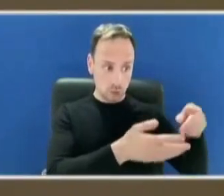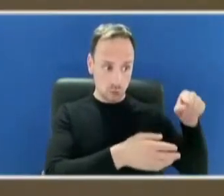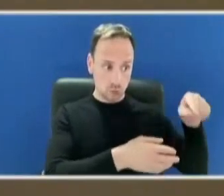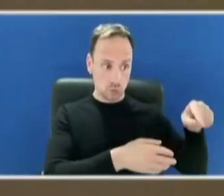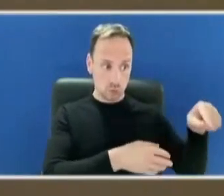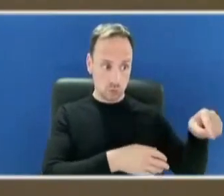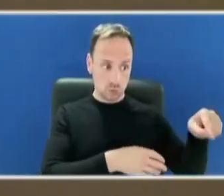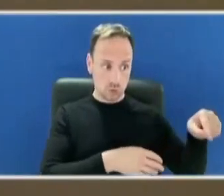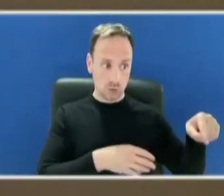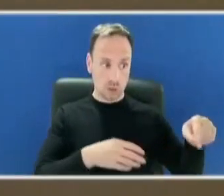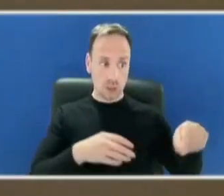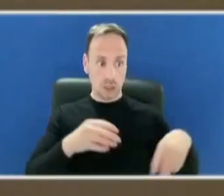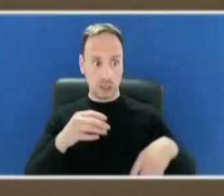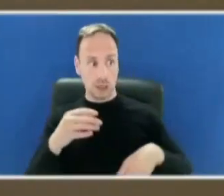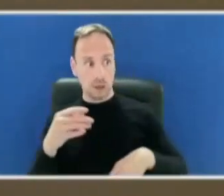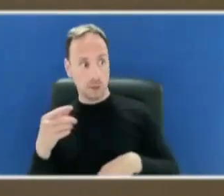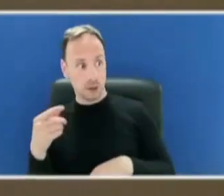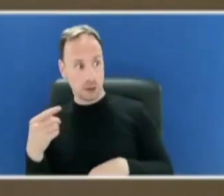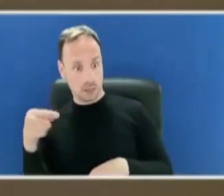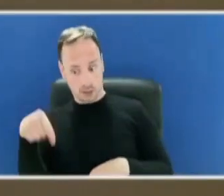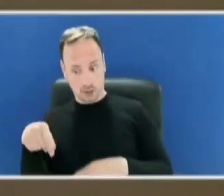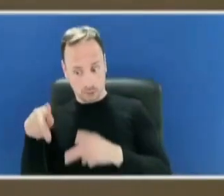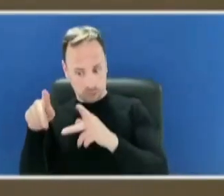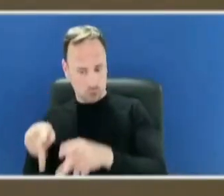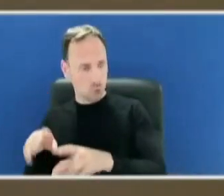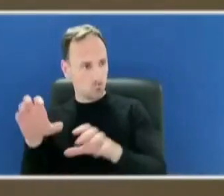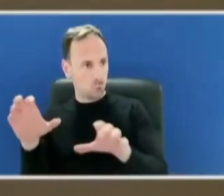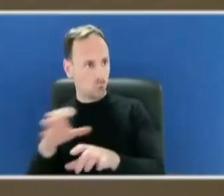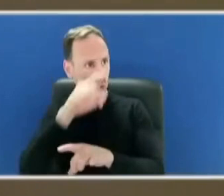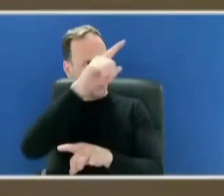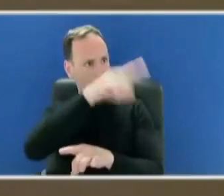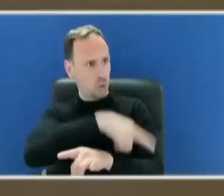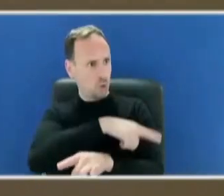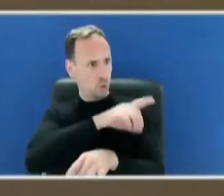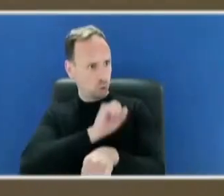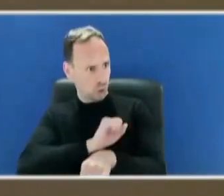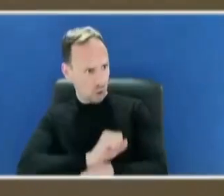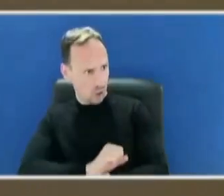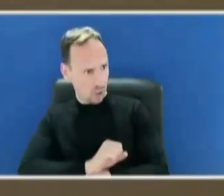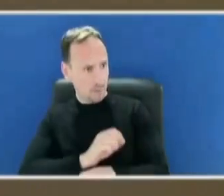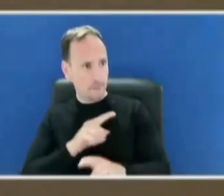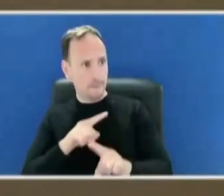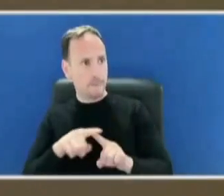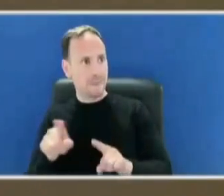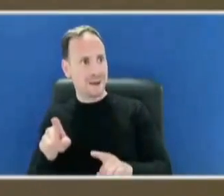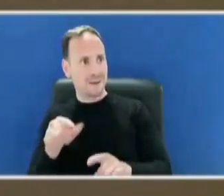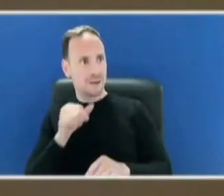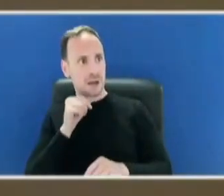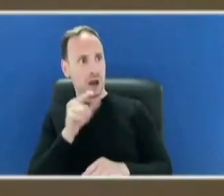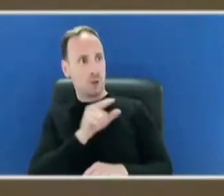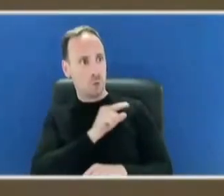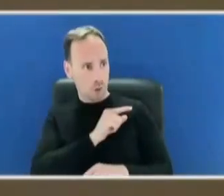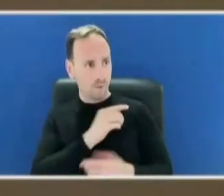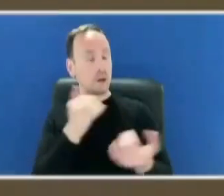these are teachers that deserve a contract. So I think the two have been, um,